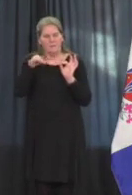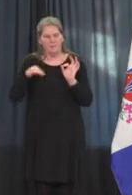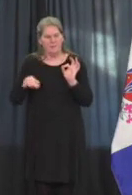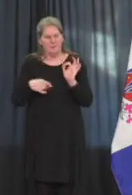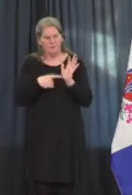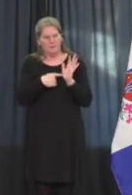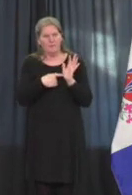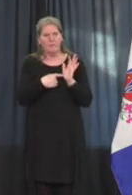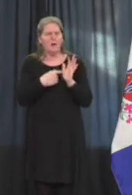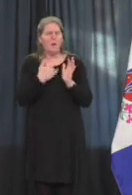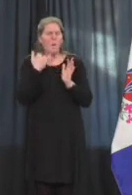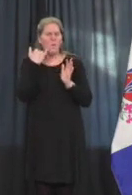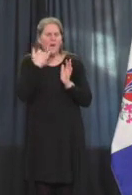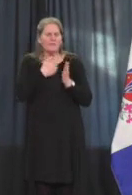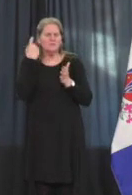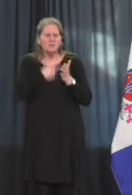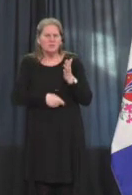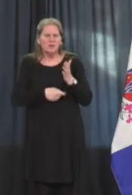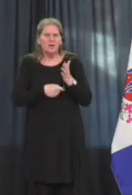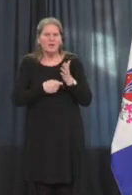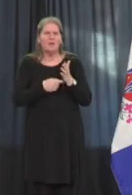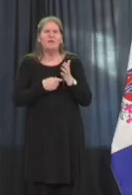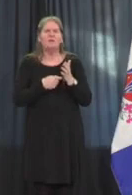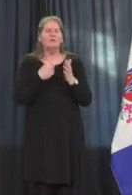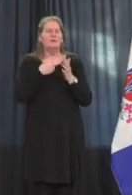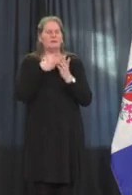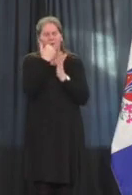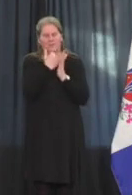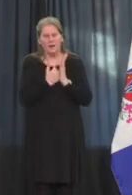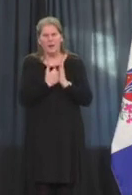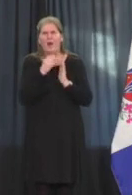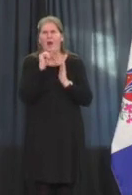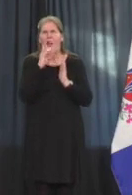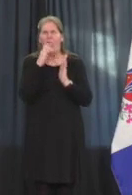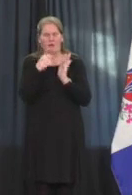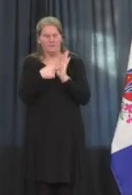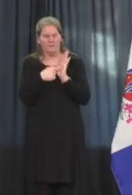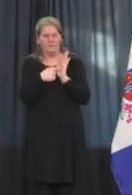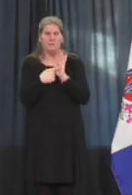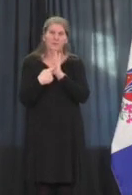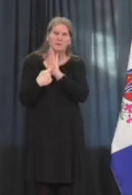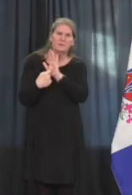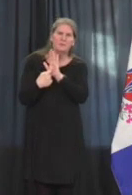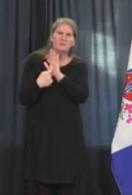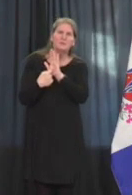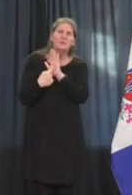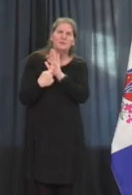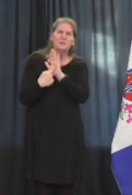OFFENCE UNDER THE SUMMARY CONVICTIONS ACT. AND IT INDICATES THAT A